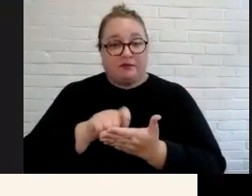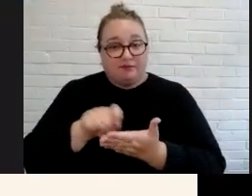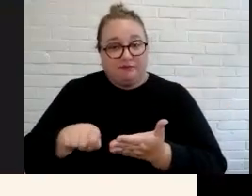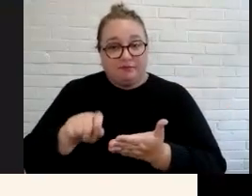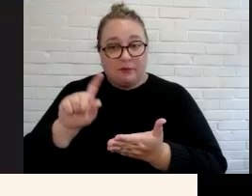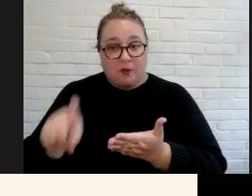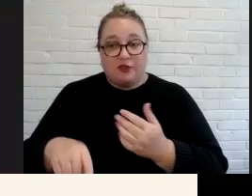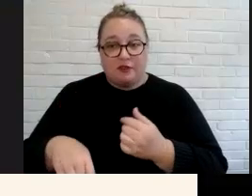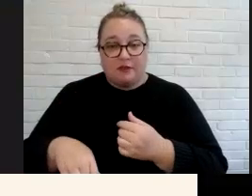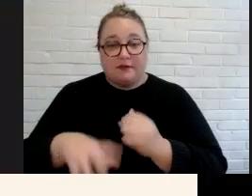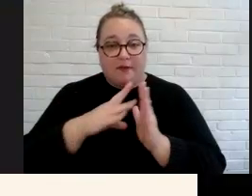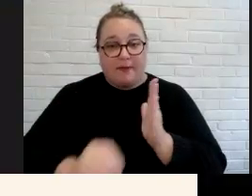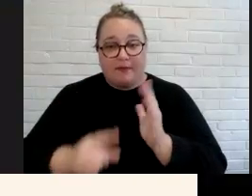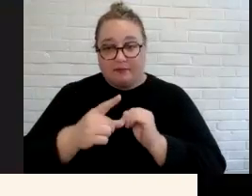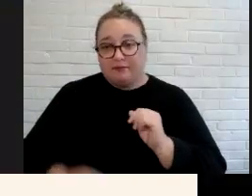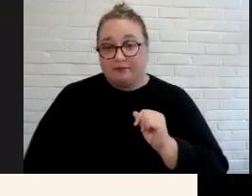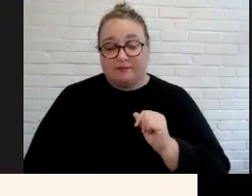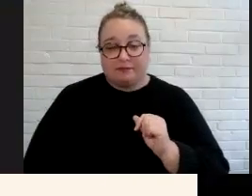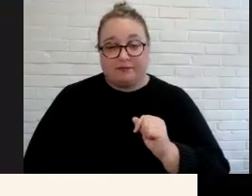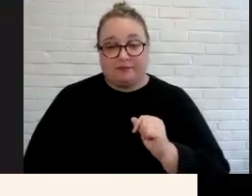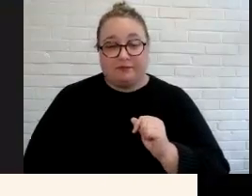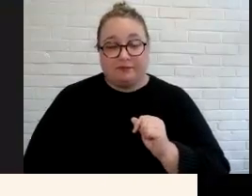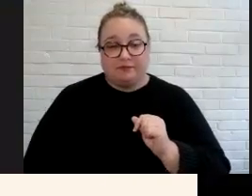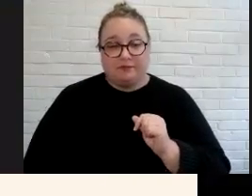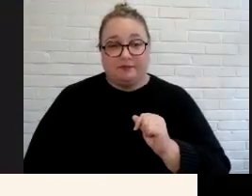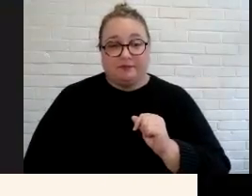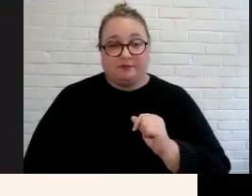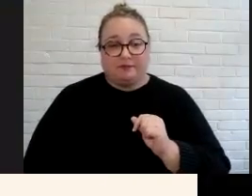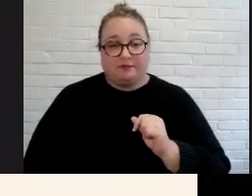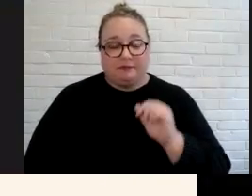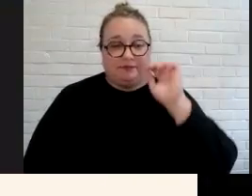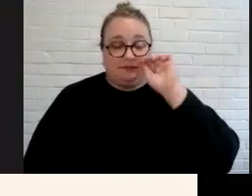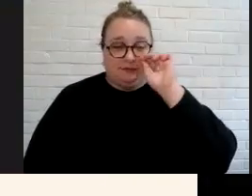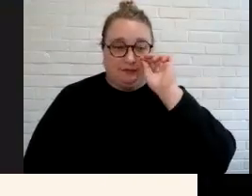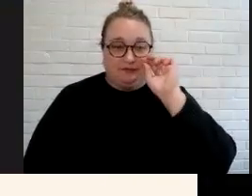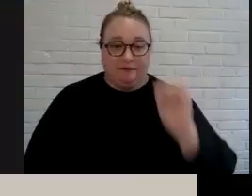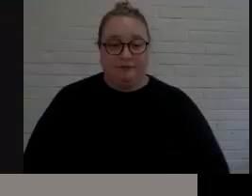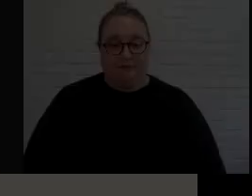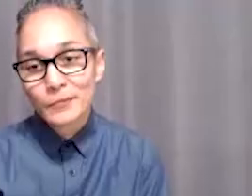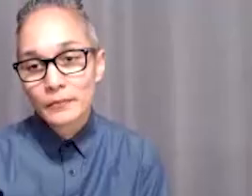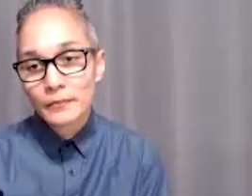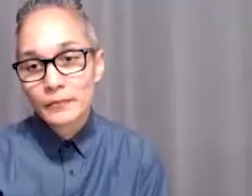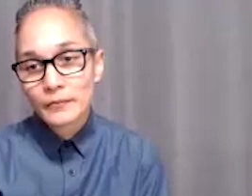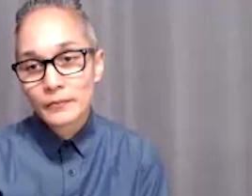so that you can reference them when we push you to your breakout groups. Let's see.